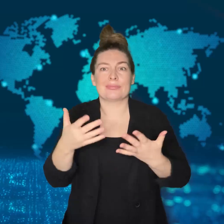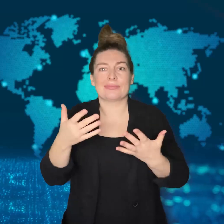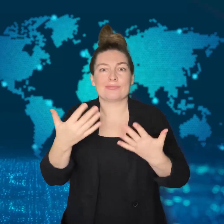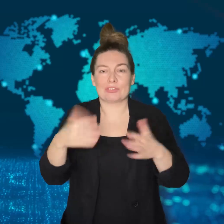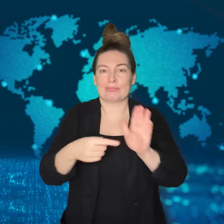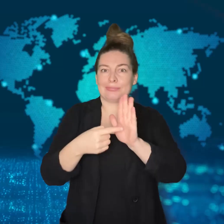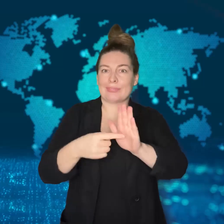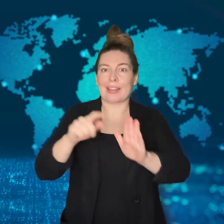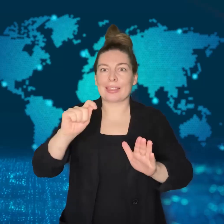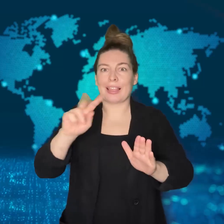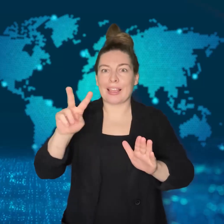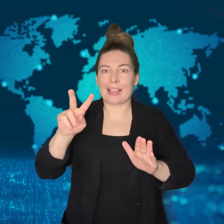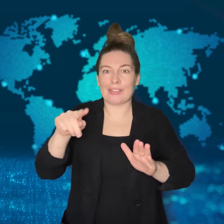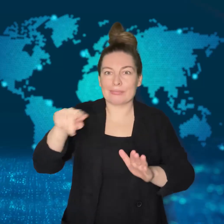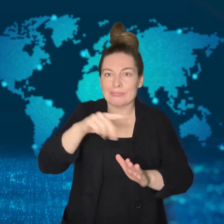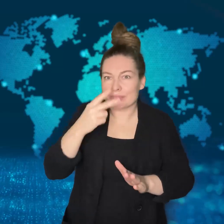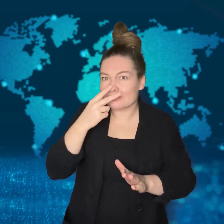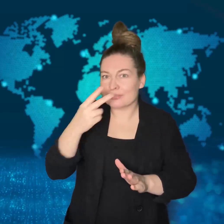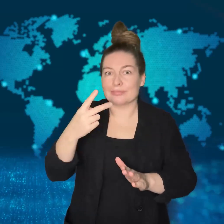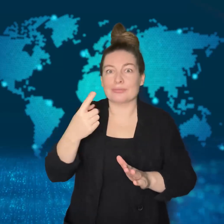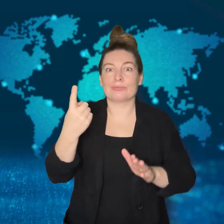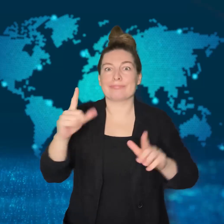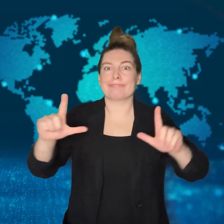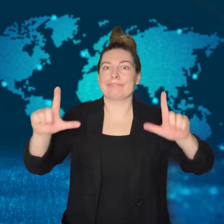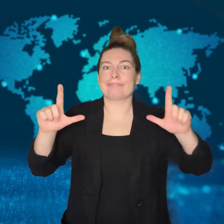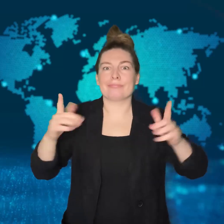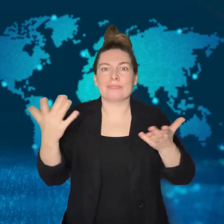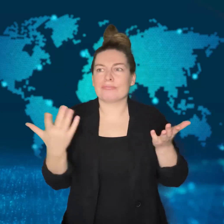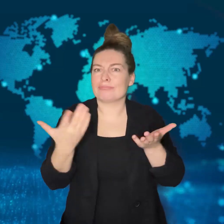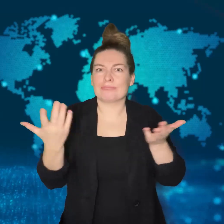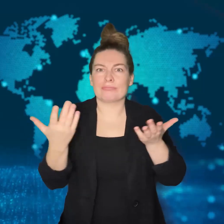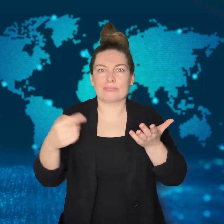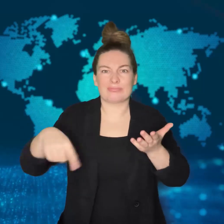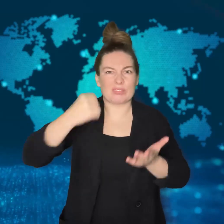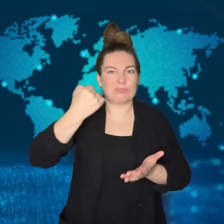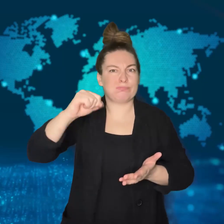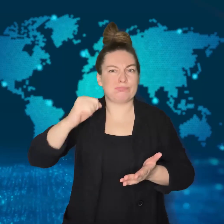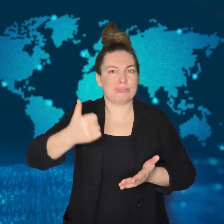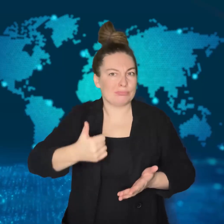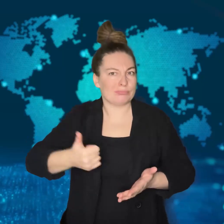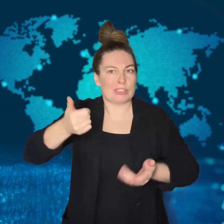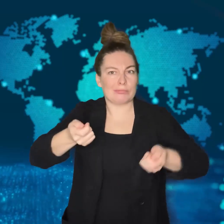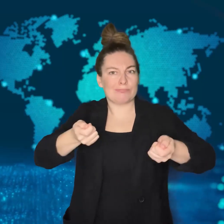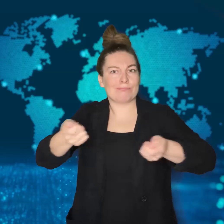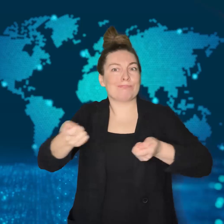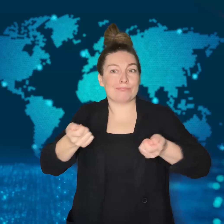The state television broadcast claimed the prisoners had all been released.